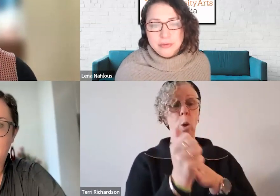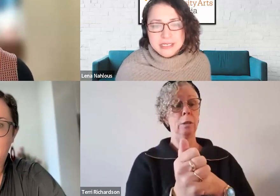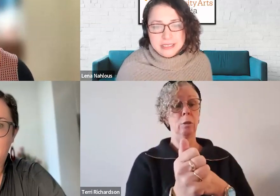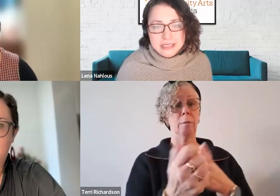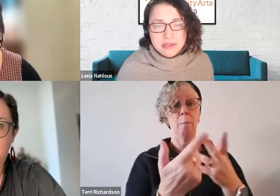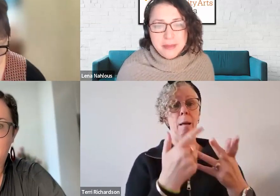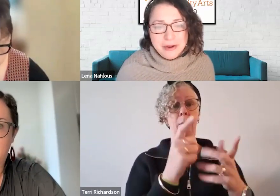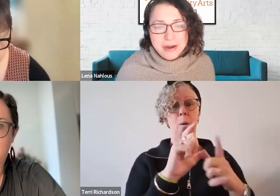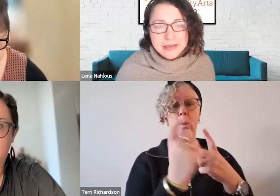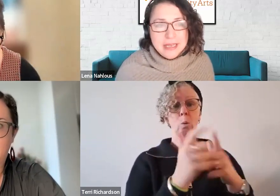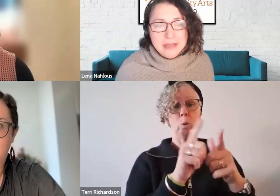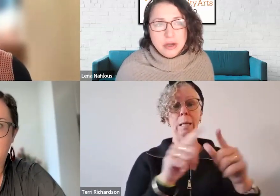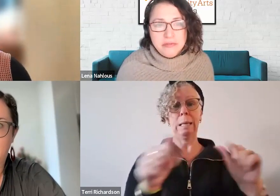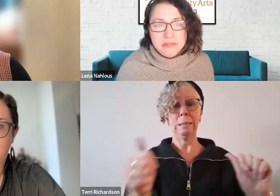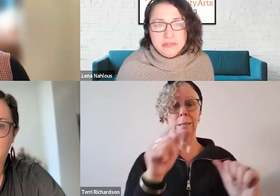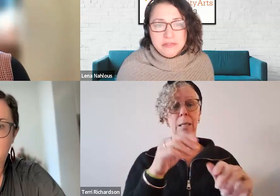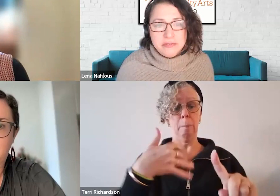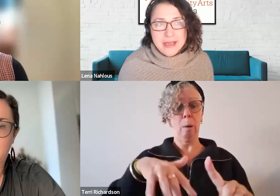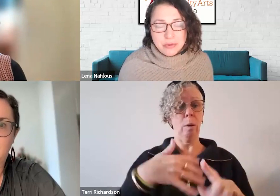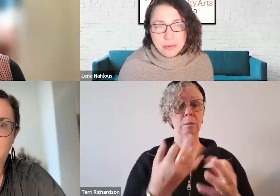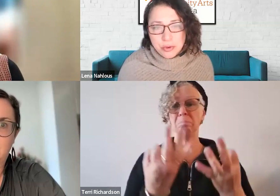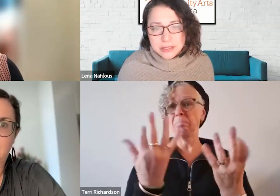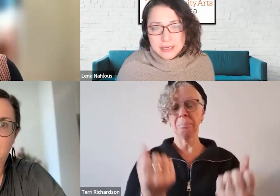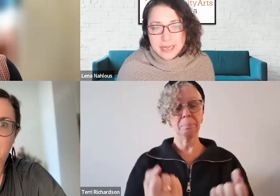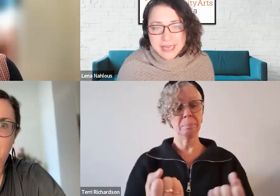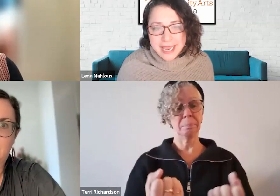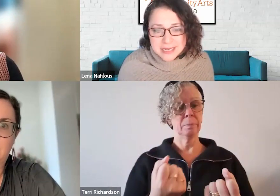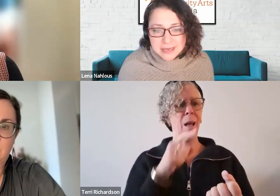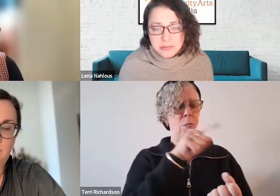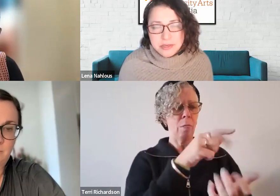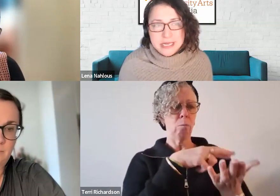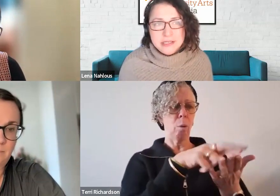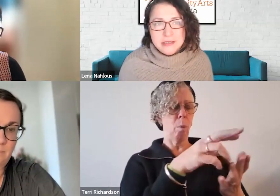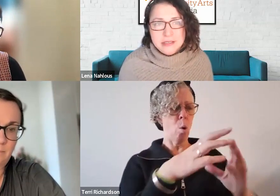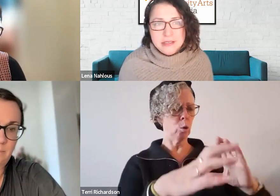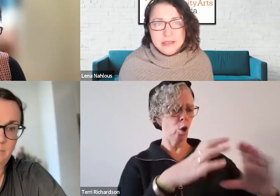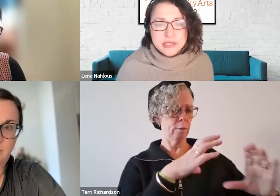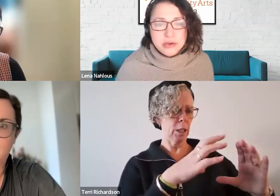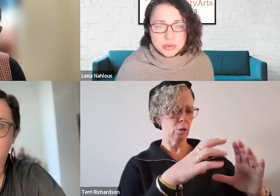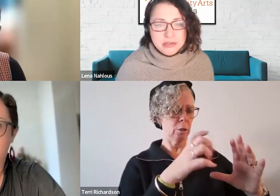and linguistically diverse backgrounds. And the conversations in that report and the case studies presented are also talking about